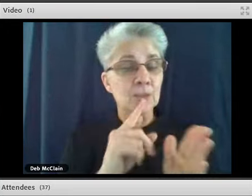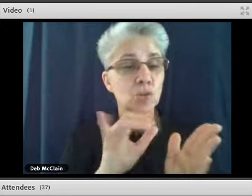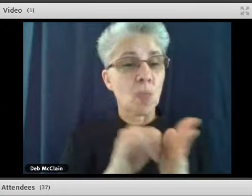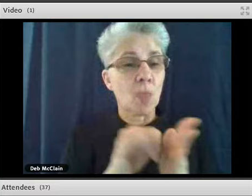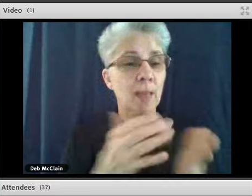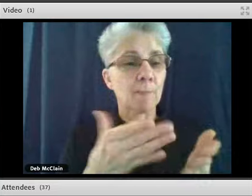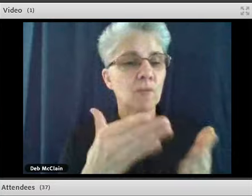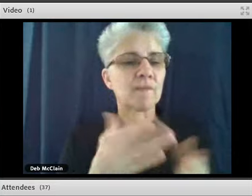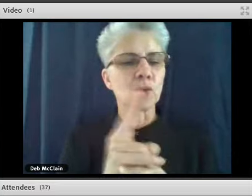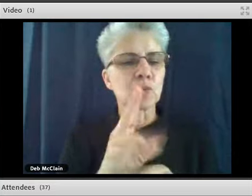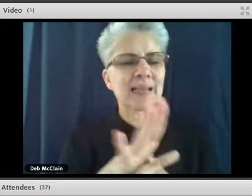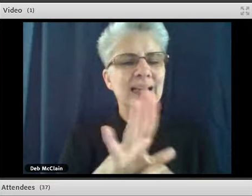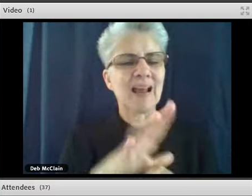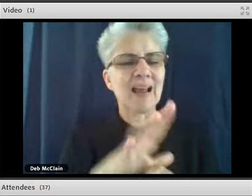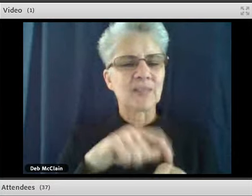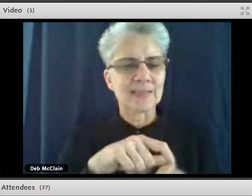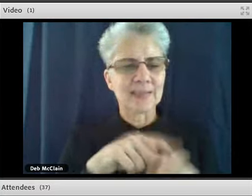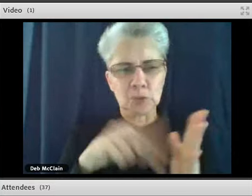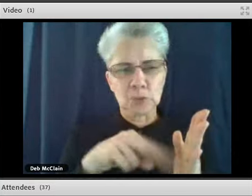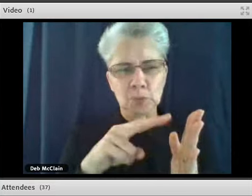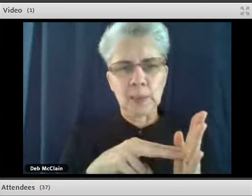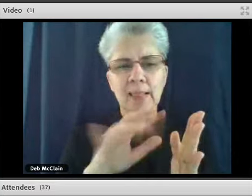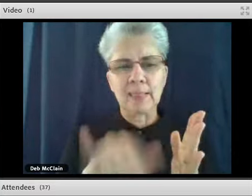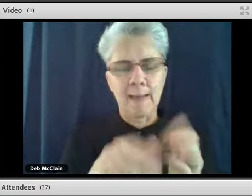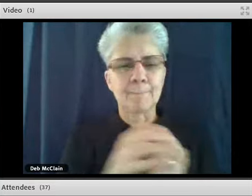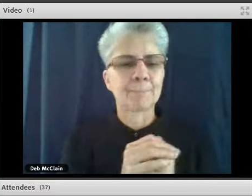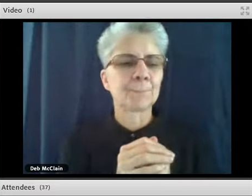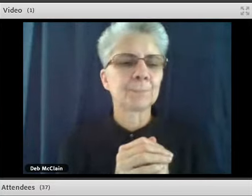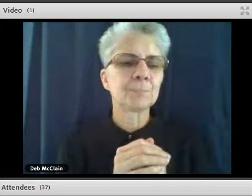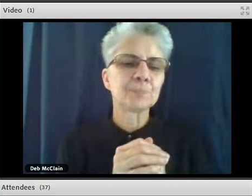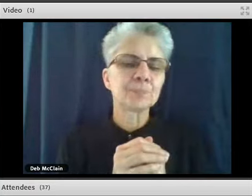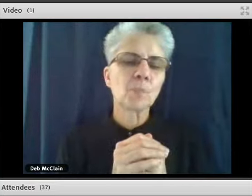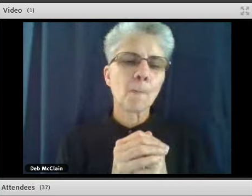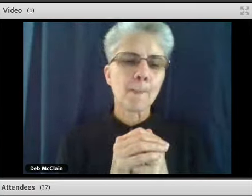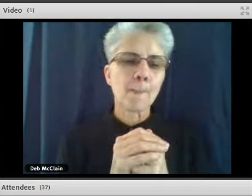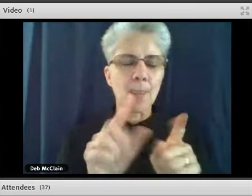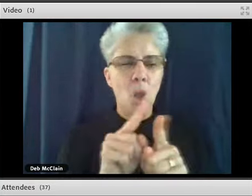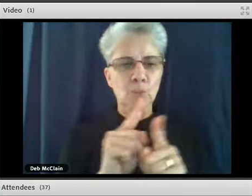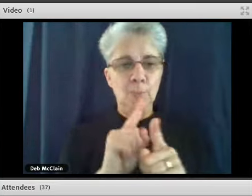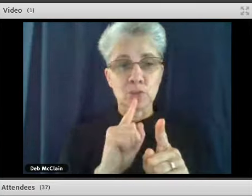So, again, making sure to provide users enough time to read and use content.